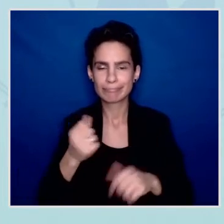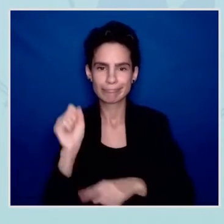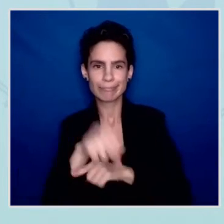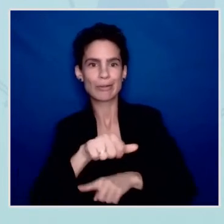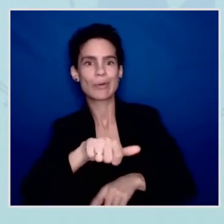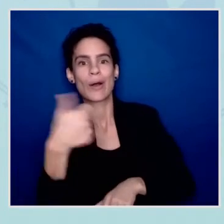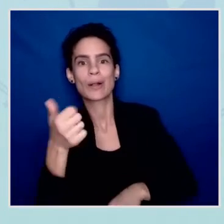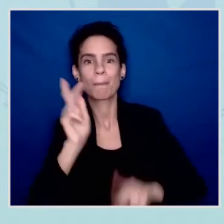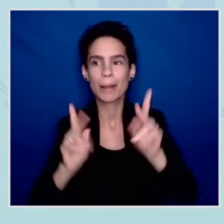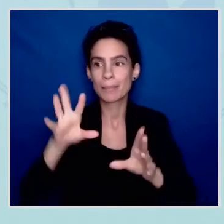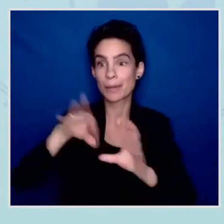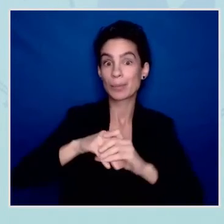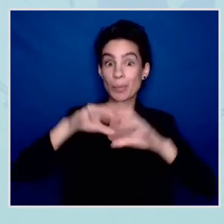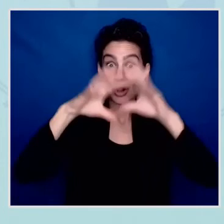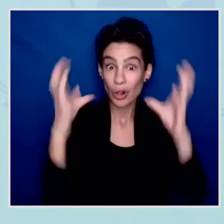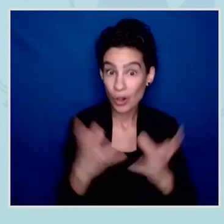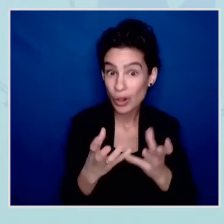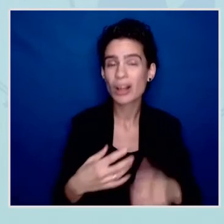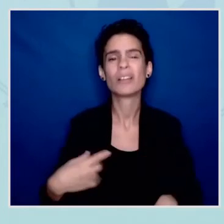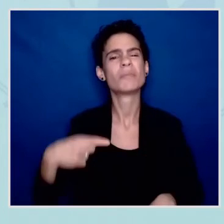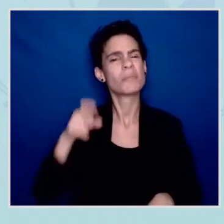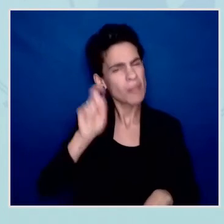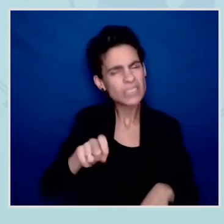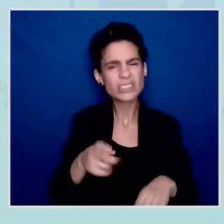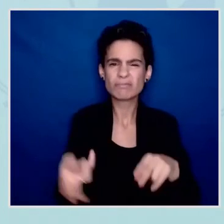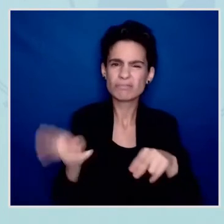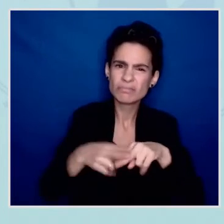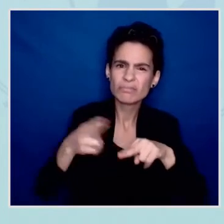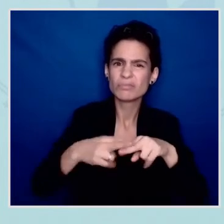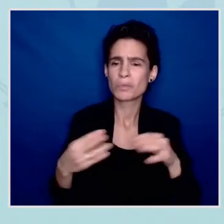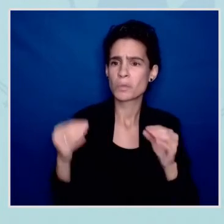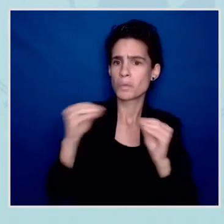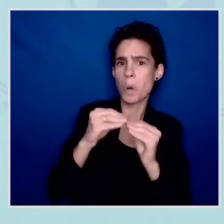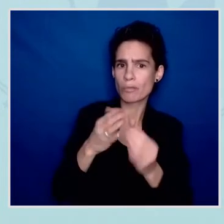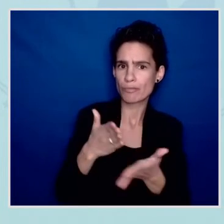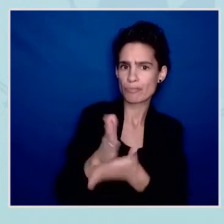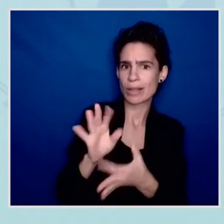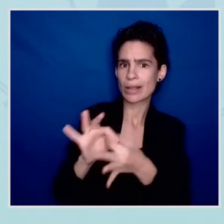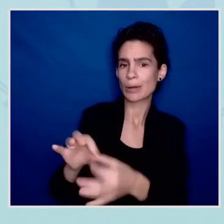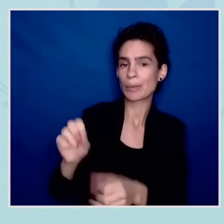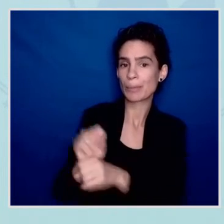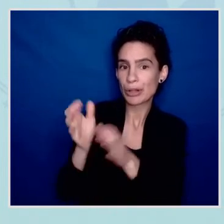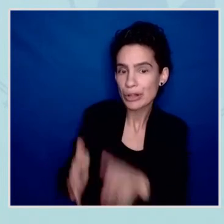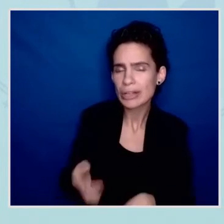BUSINESSES CONTINUE TO OUT INNOVATE AND OUTCOMPETE THE